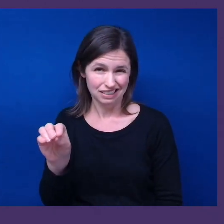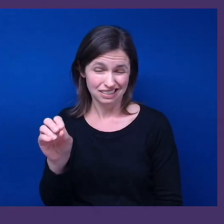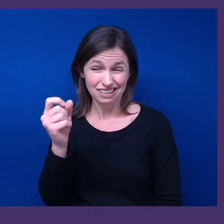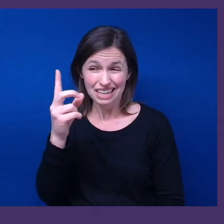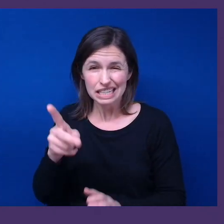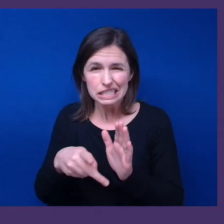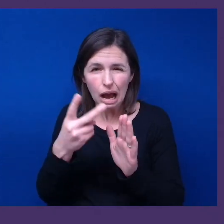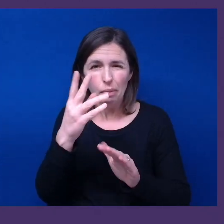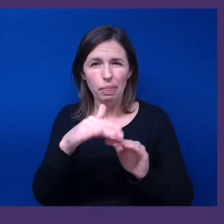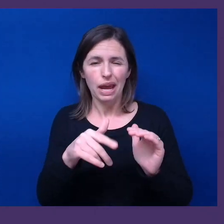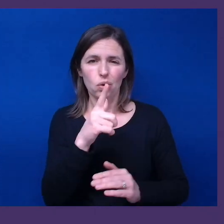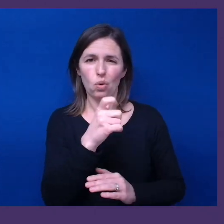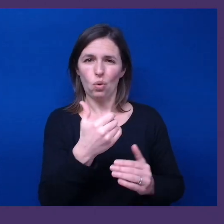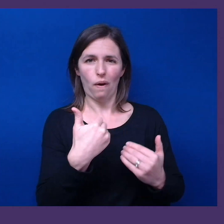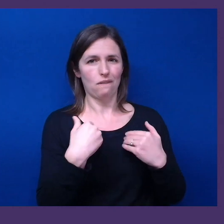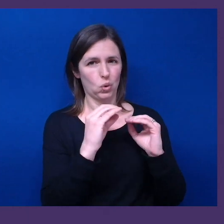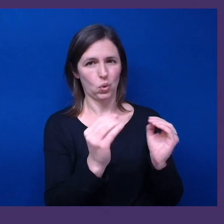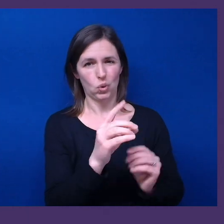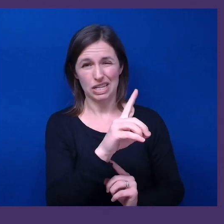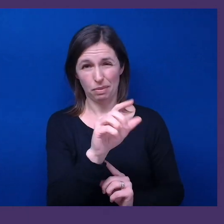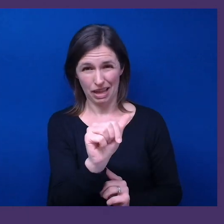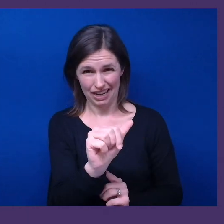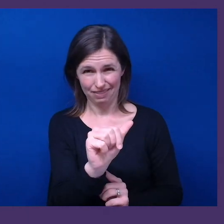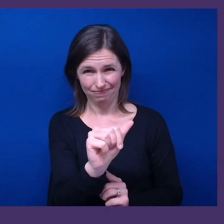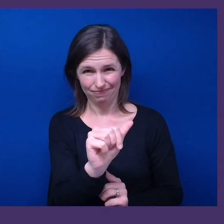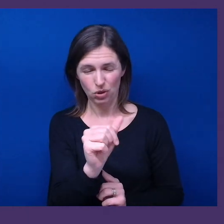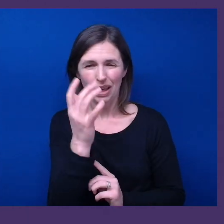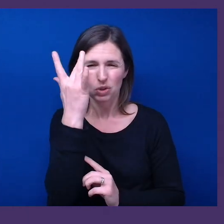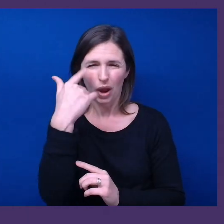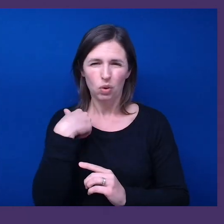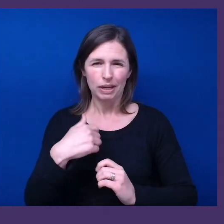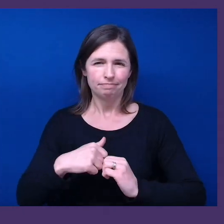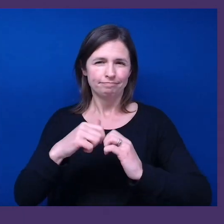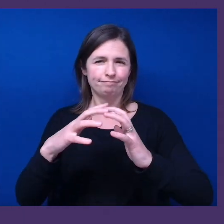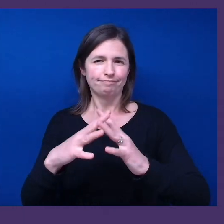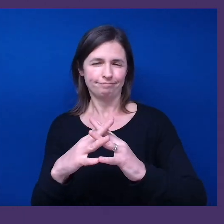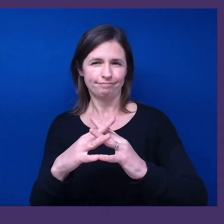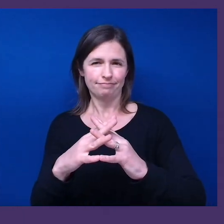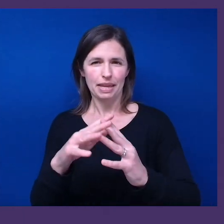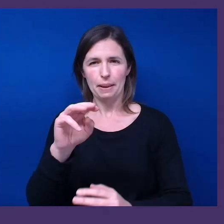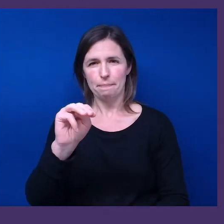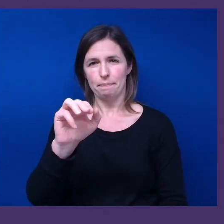a platform dedicated to providing the resources and opportunities disabled people need